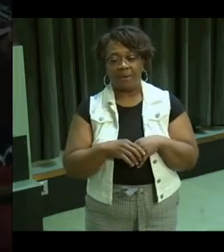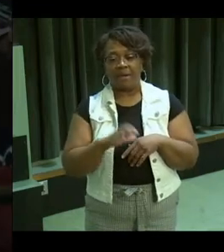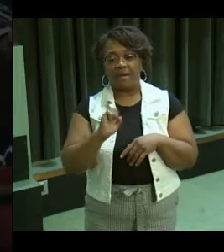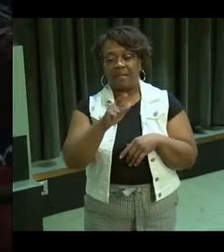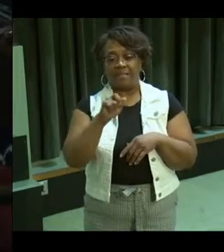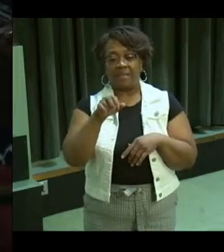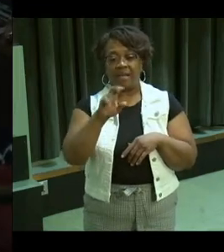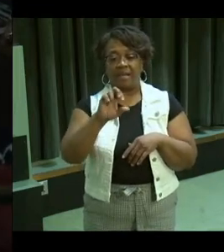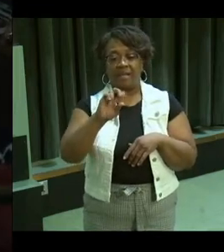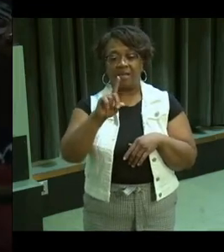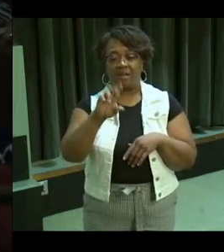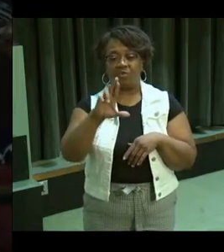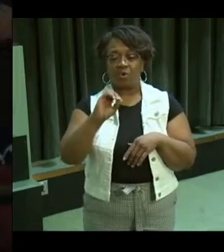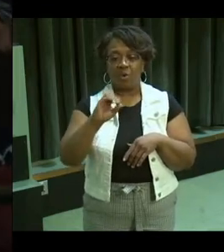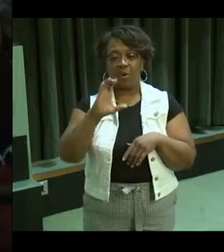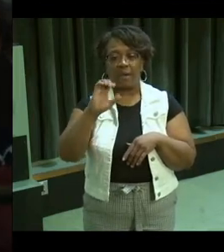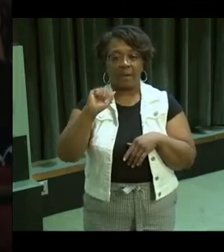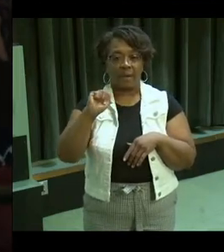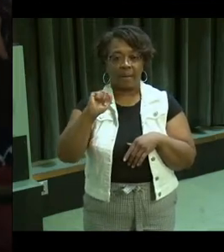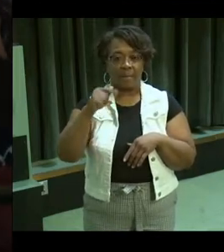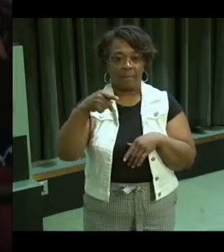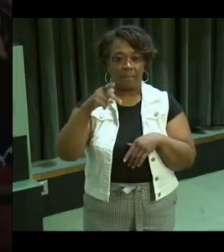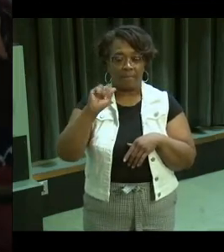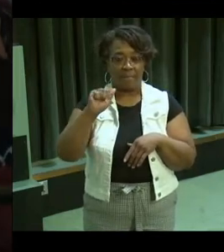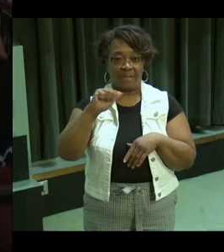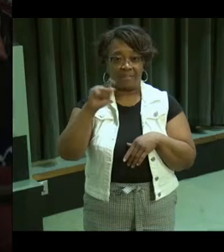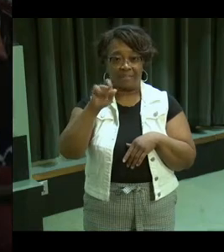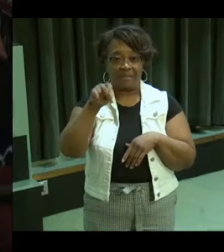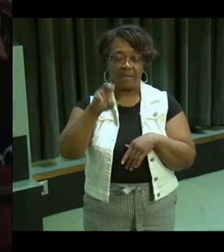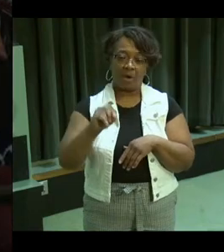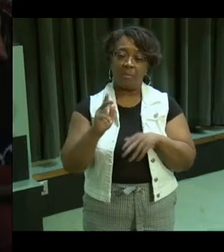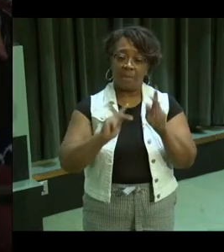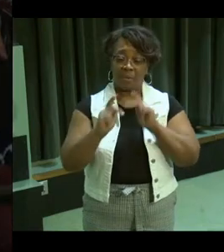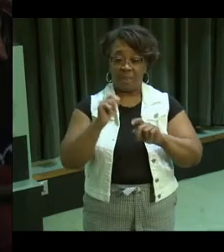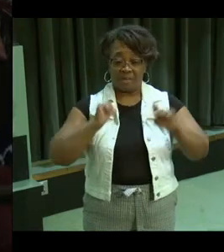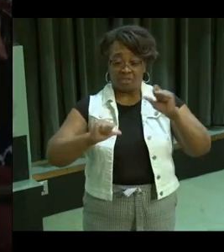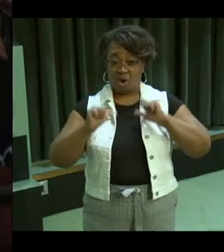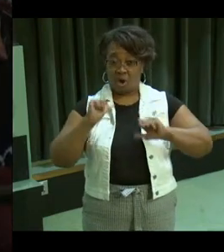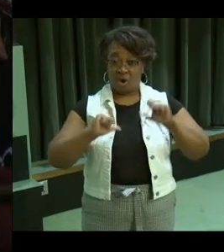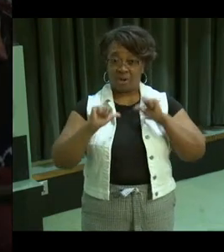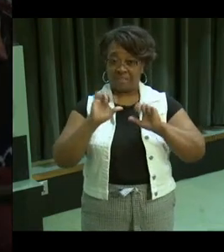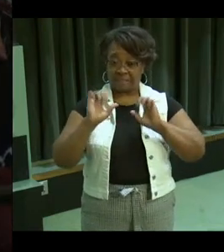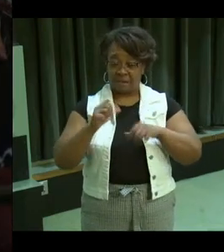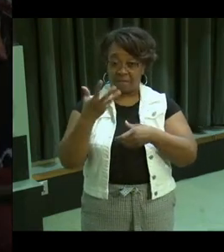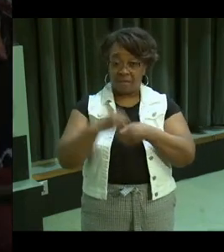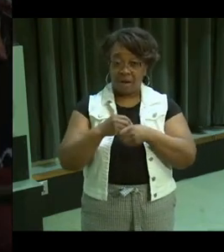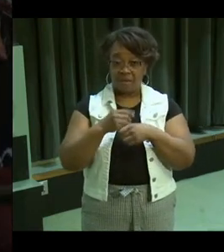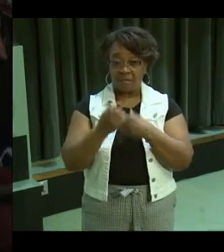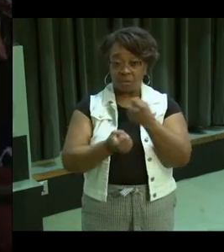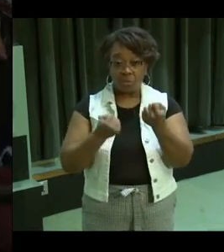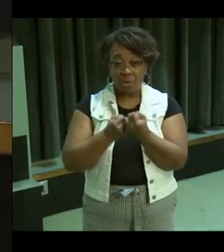the arts play in union organizing and how people who